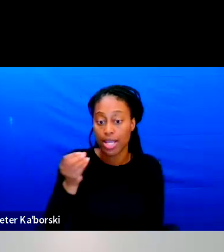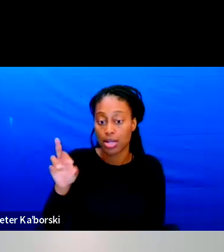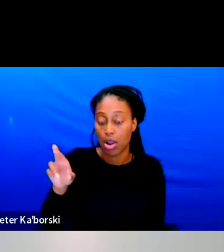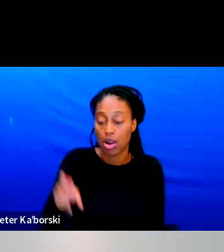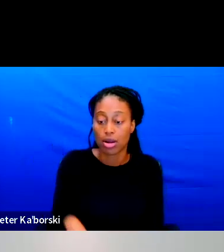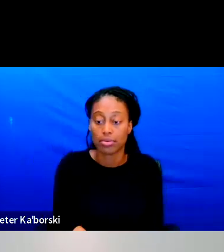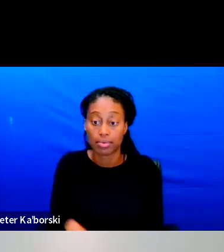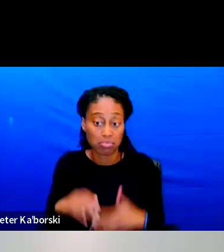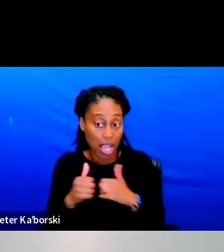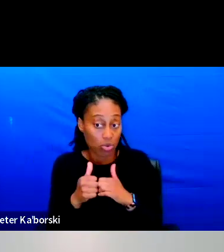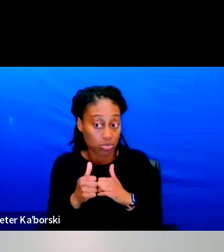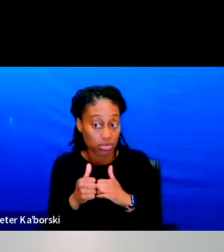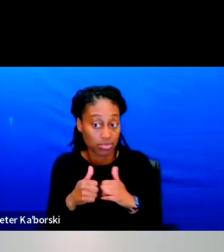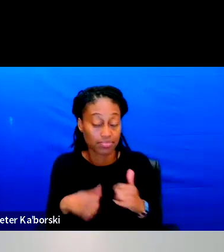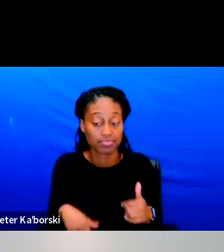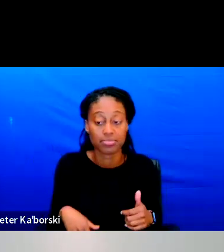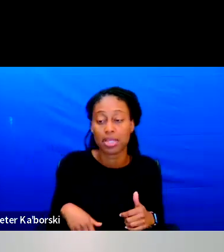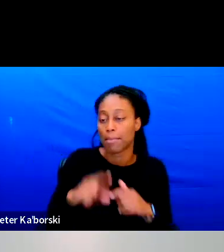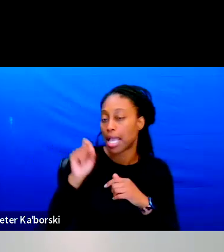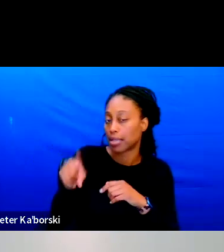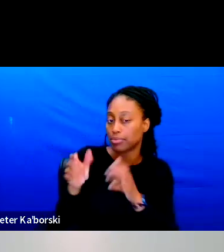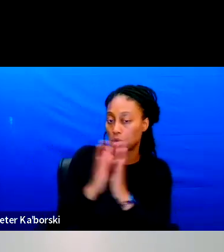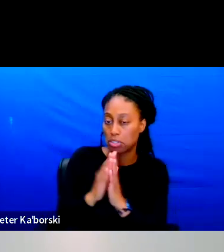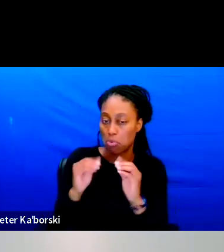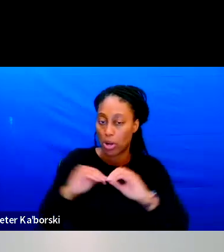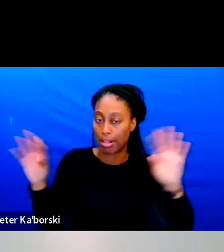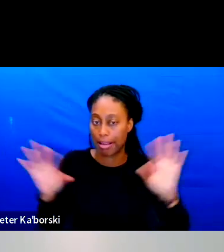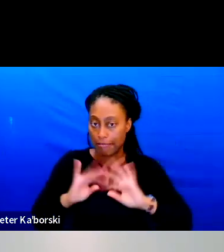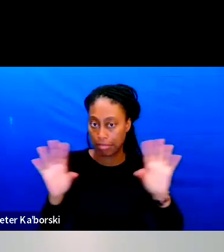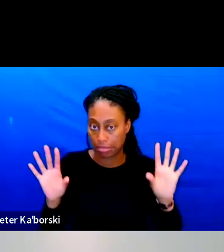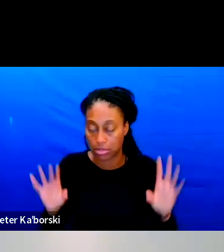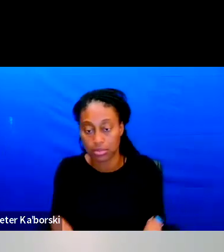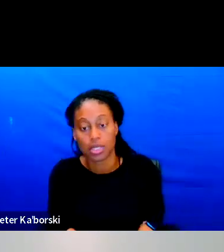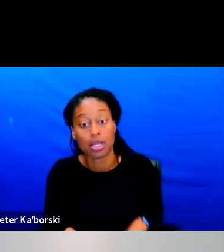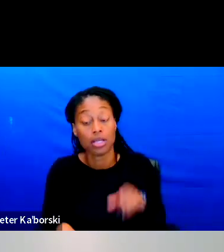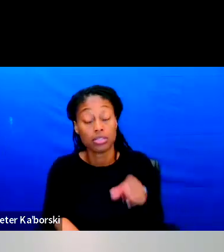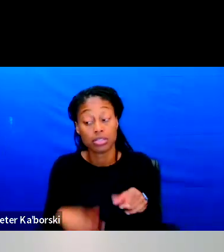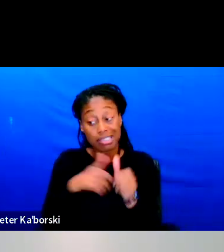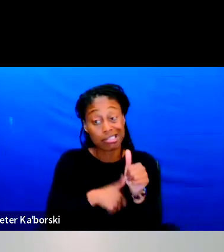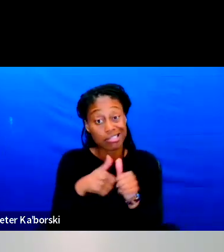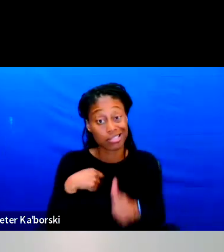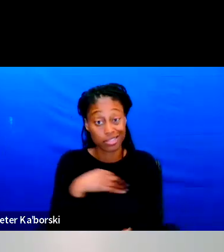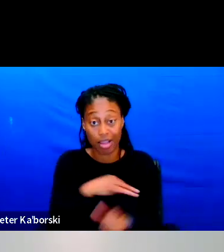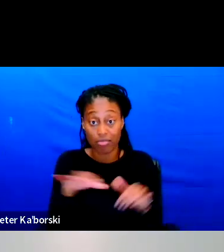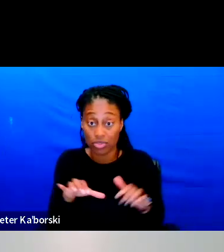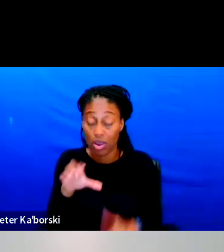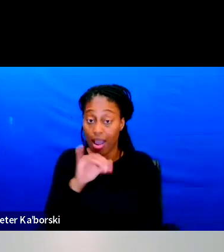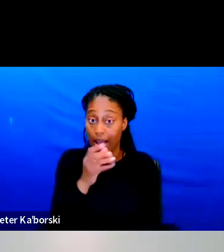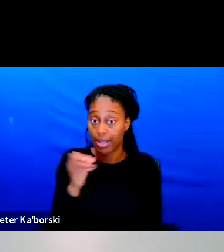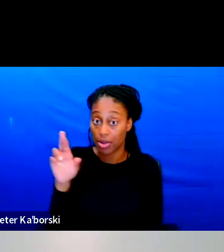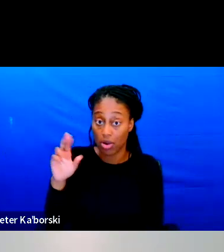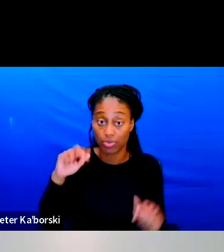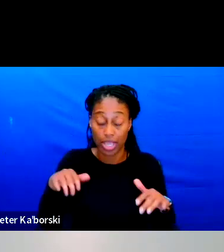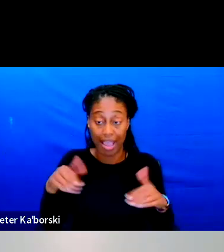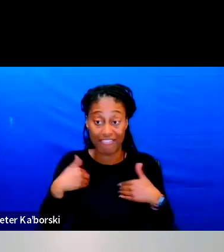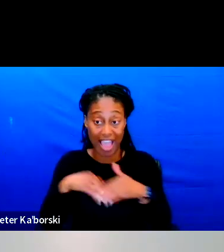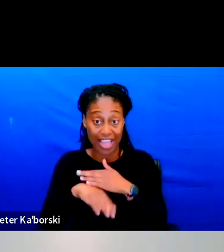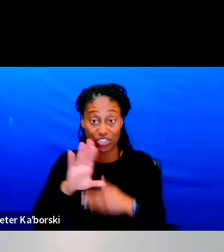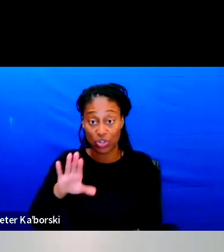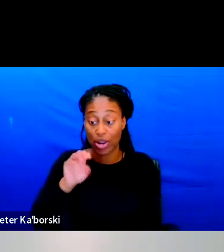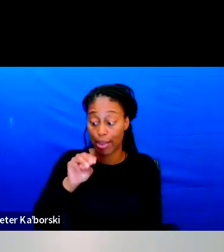Kyle Kleist: so I know that I so let me ask question, little bit, clarify that a little bit that so does each staff doing the in R. Do they have access to your like Mis system.